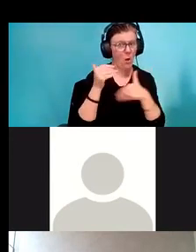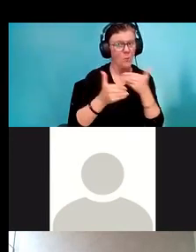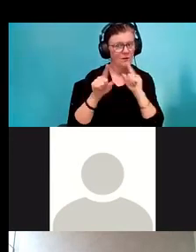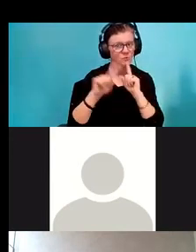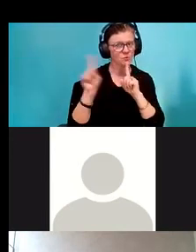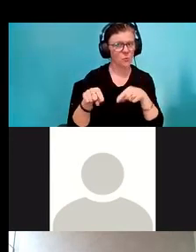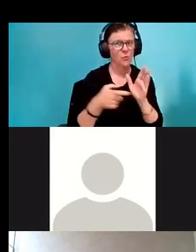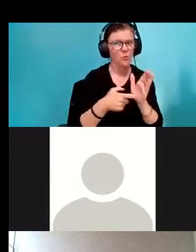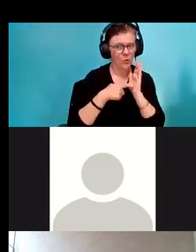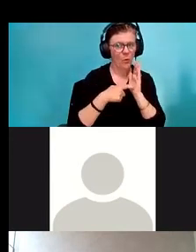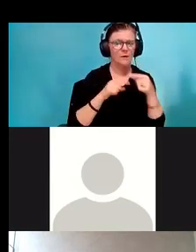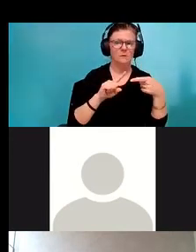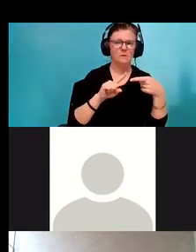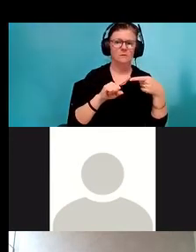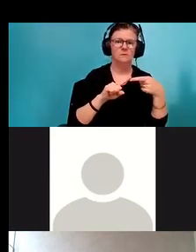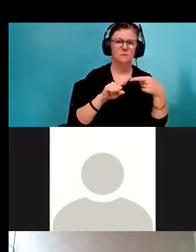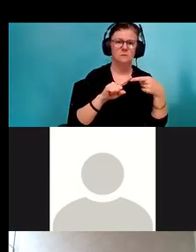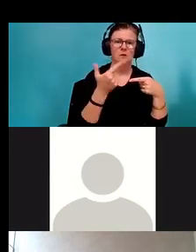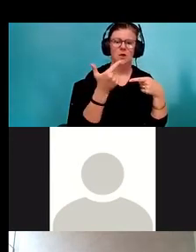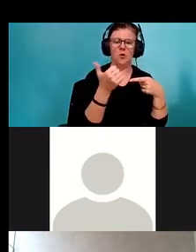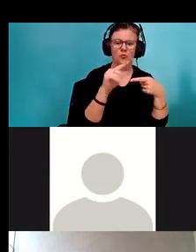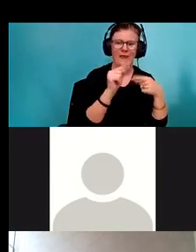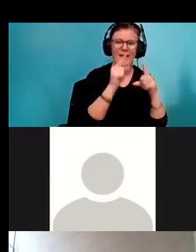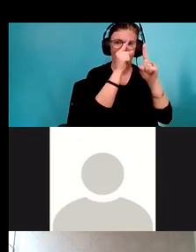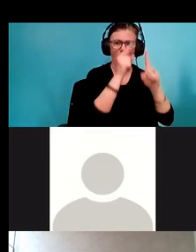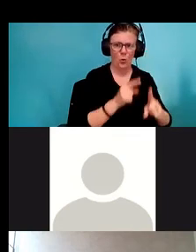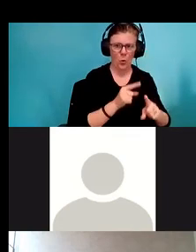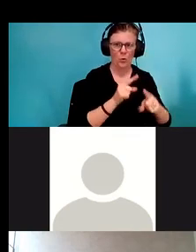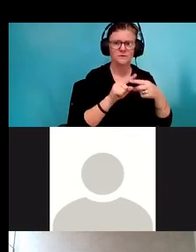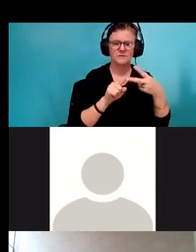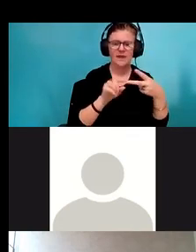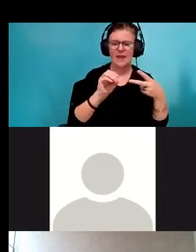is the grant goals and objectives question. And this is where you should literally